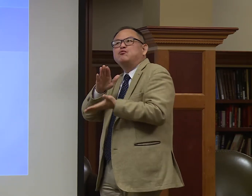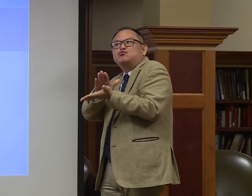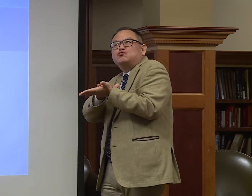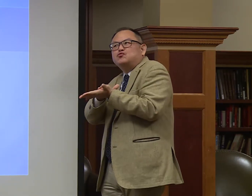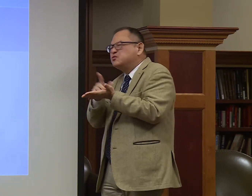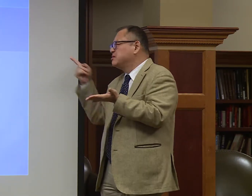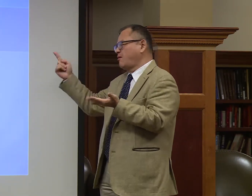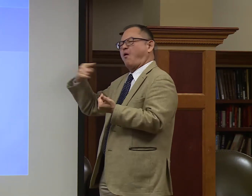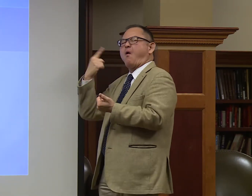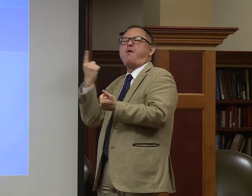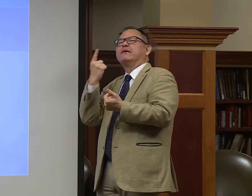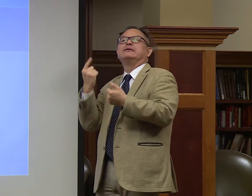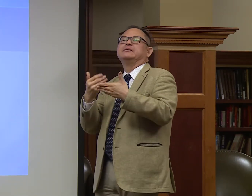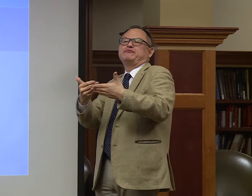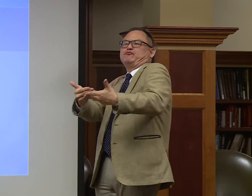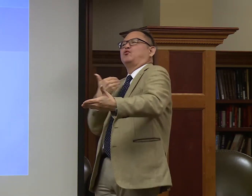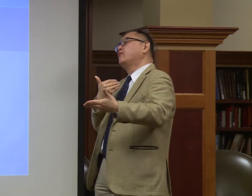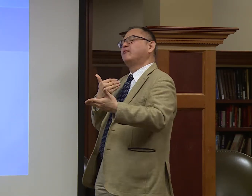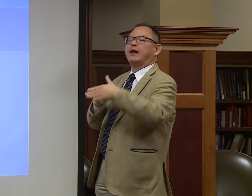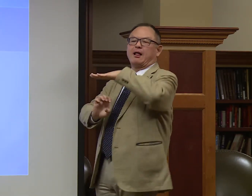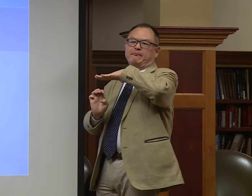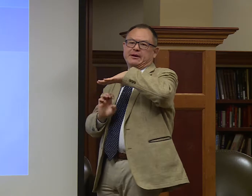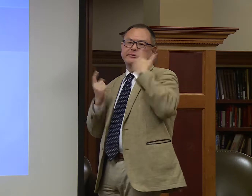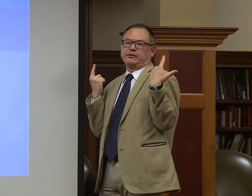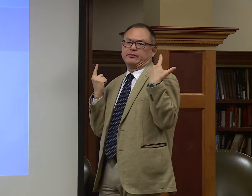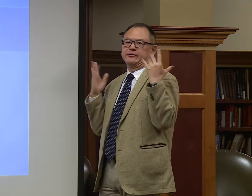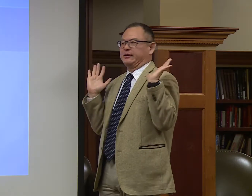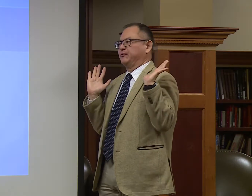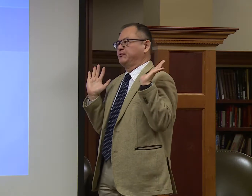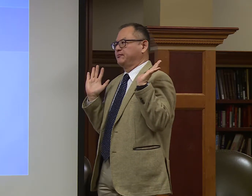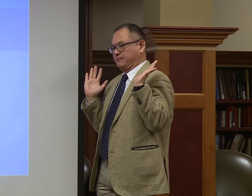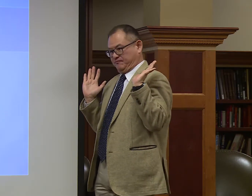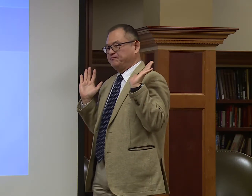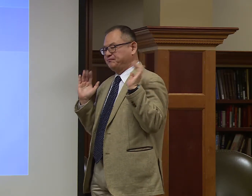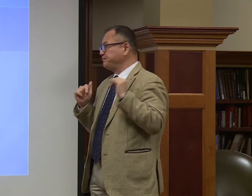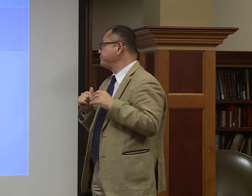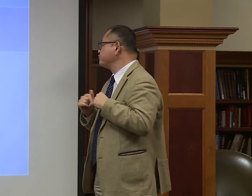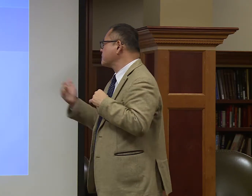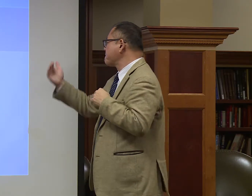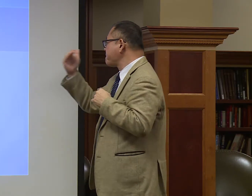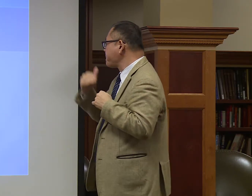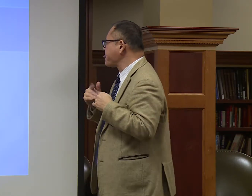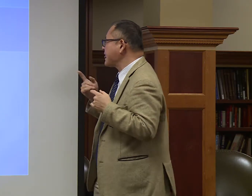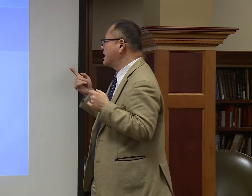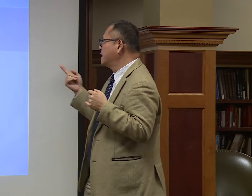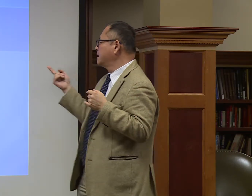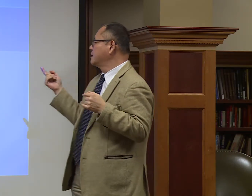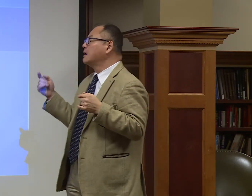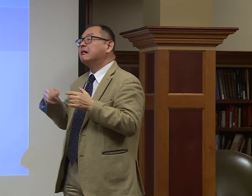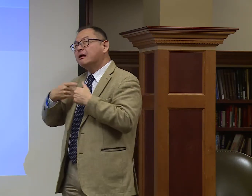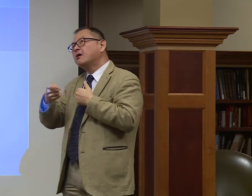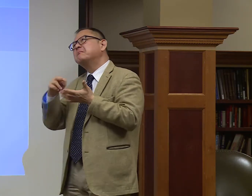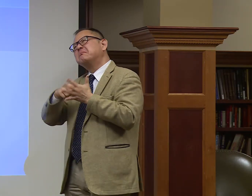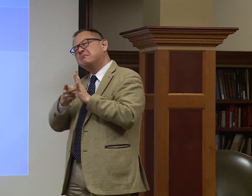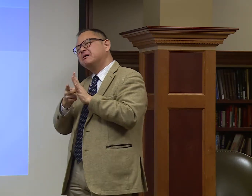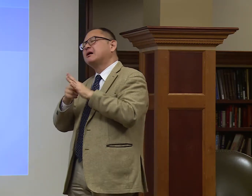They only have Deaf schools for preschool. That meant that elementary school and on,